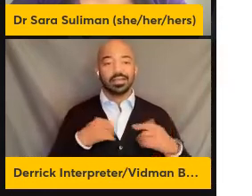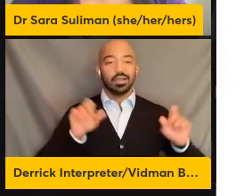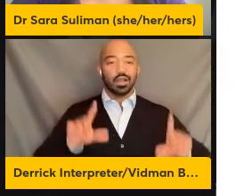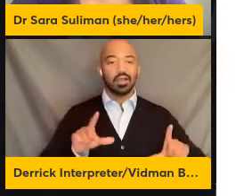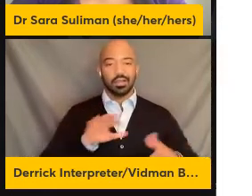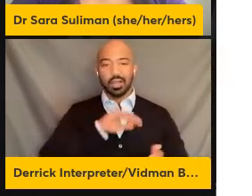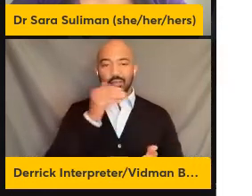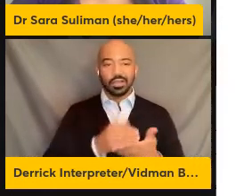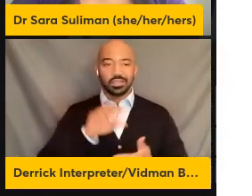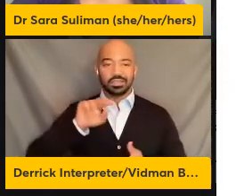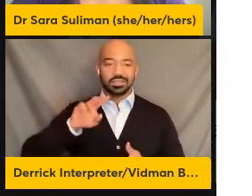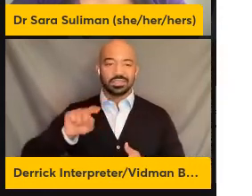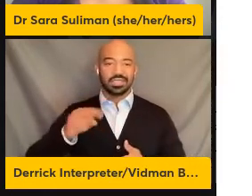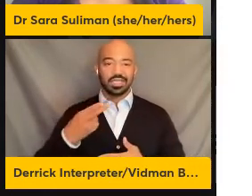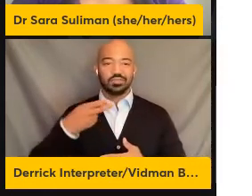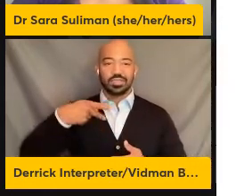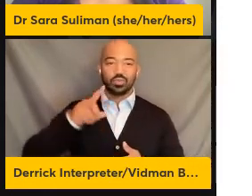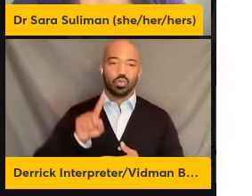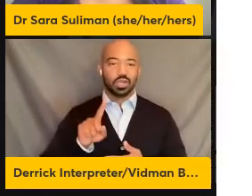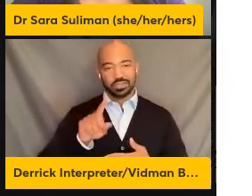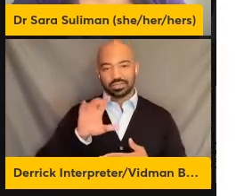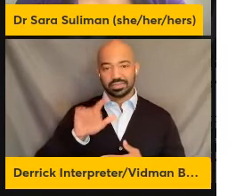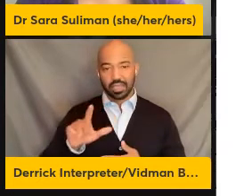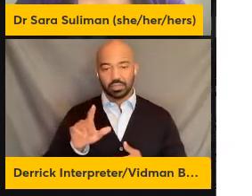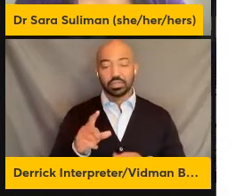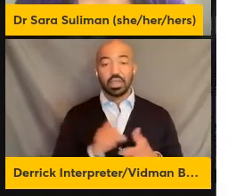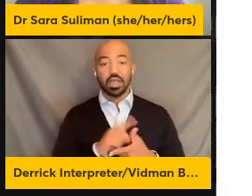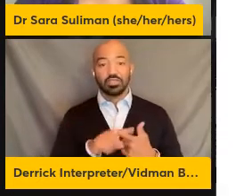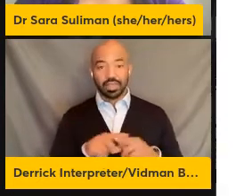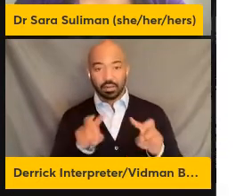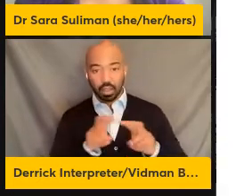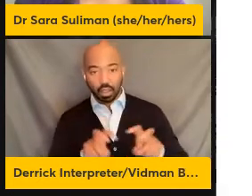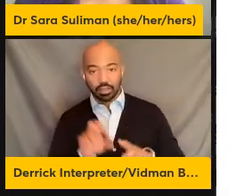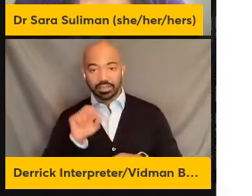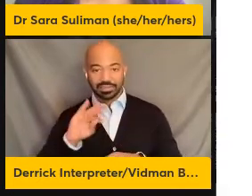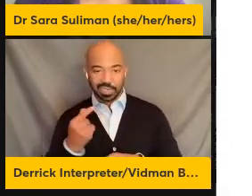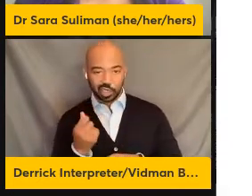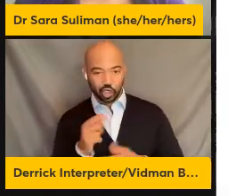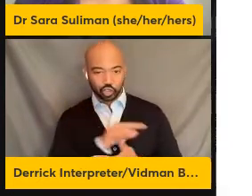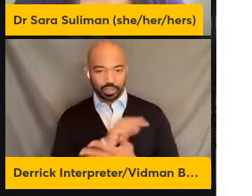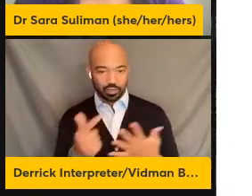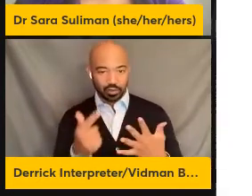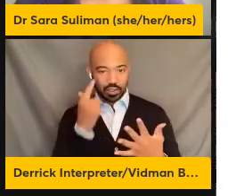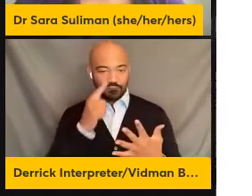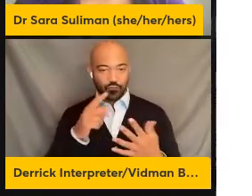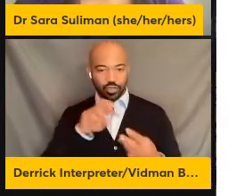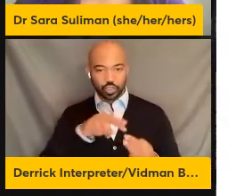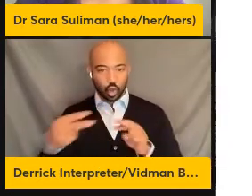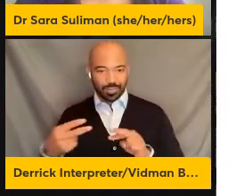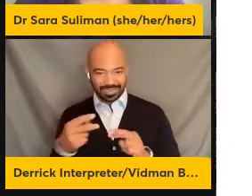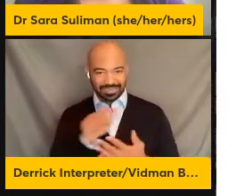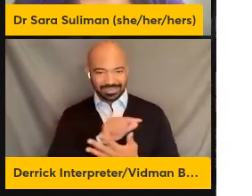cells that have been edited, and analyze them by both Sanger sequencing to analyze the genomic sequences and RNA sequencing